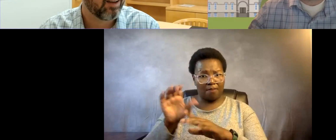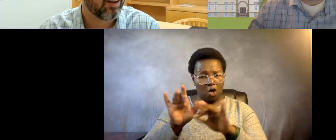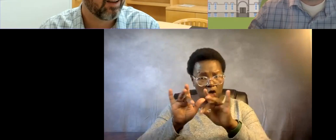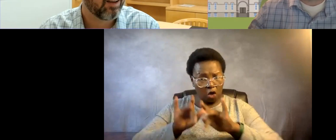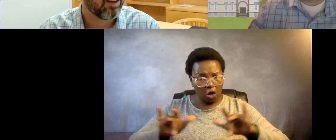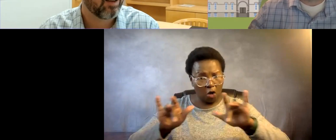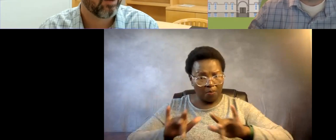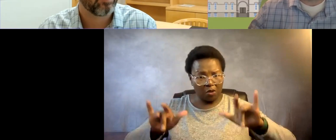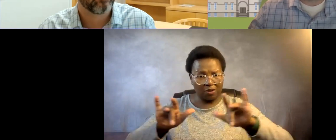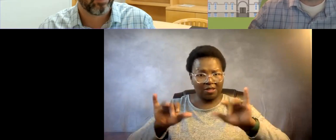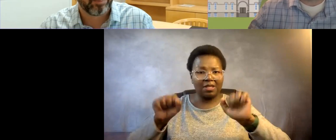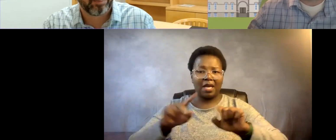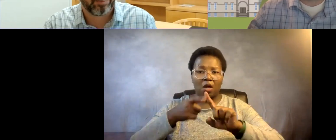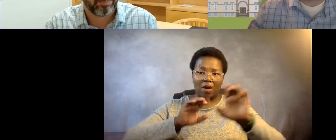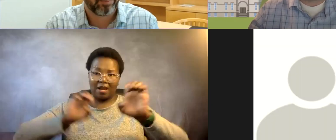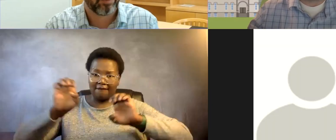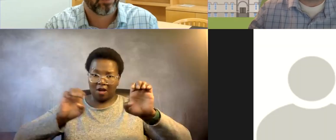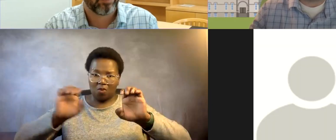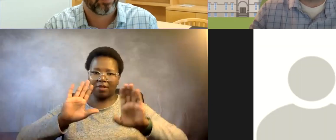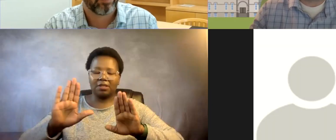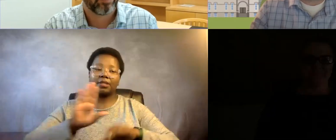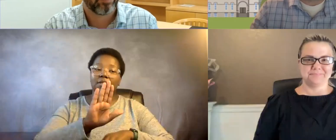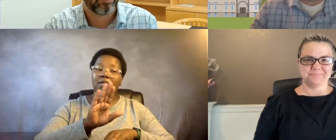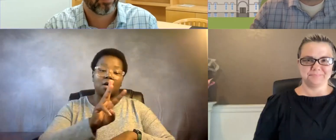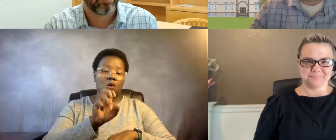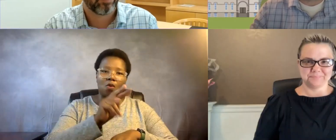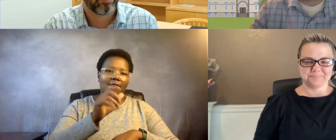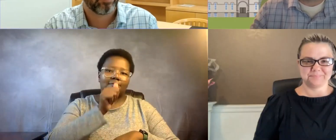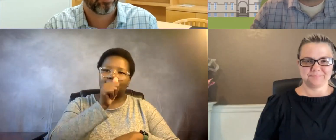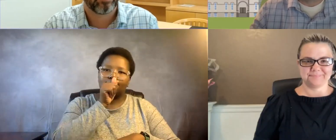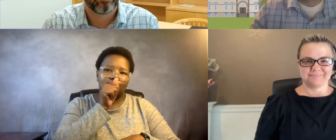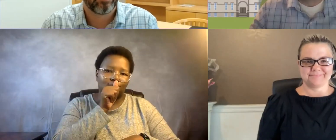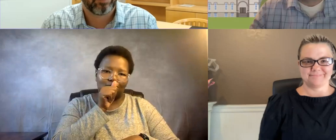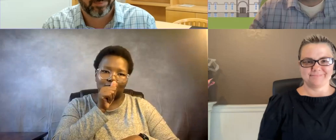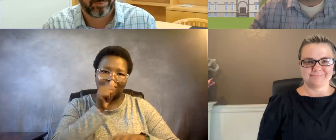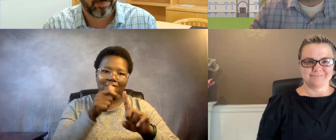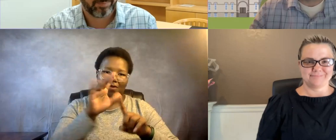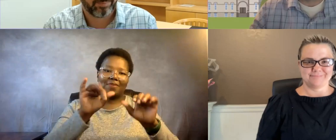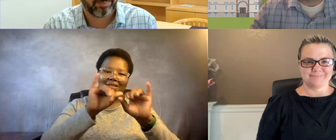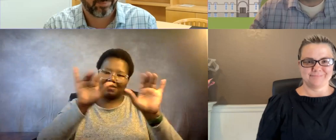page. Yeah, the WAVE extension is entirely private to your system, so there's no no collection of